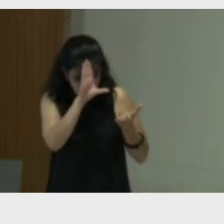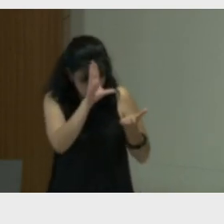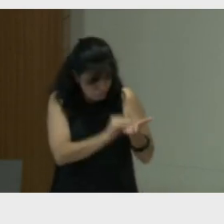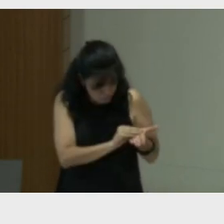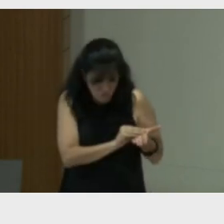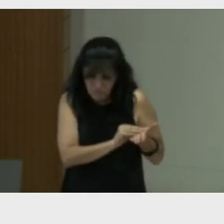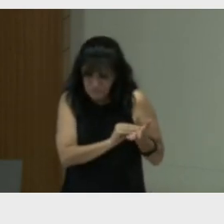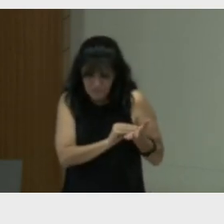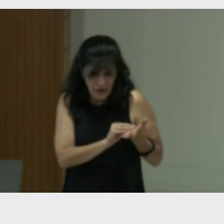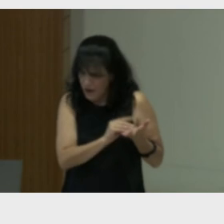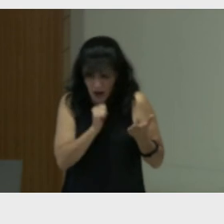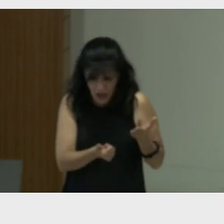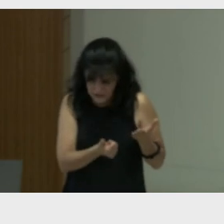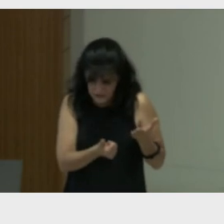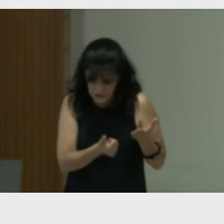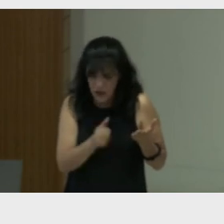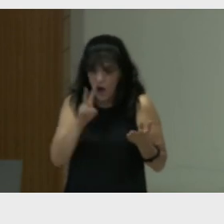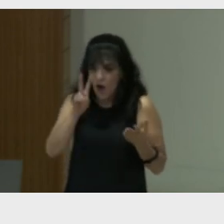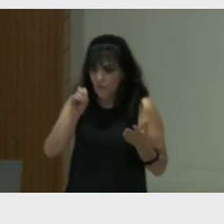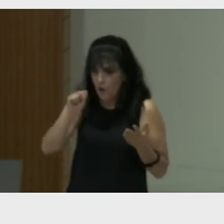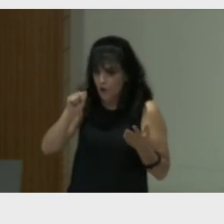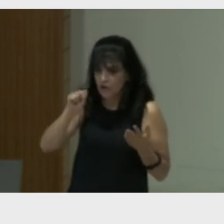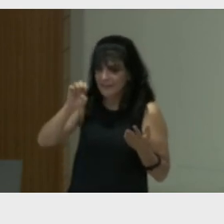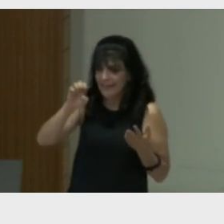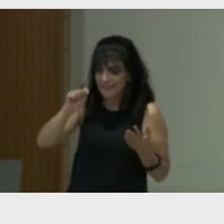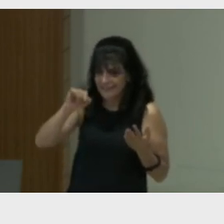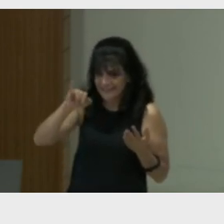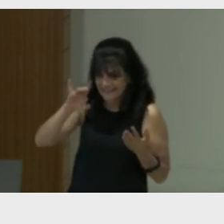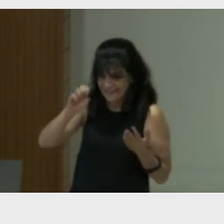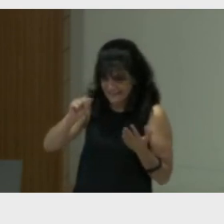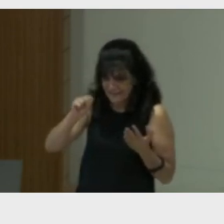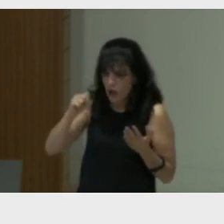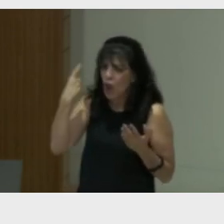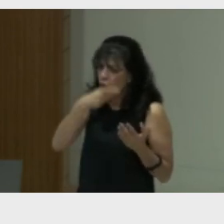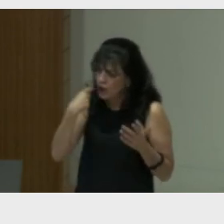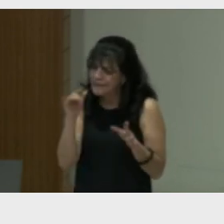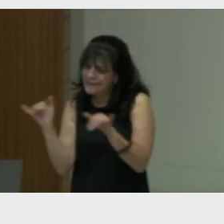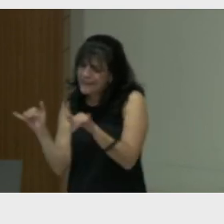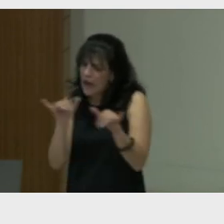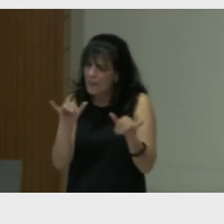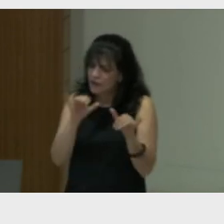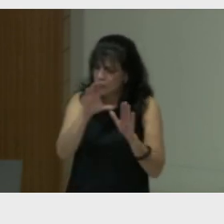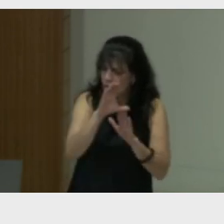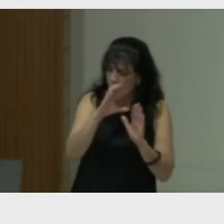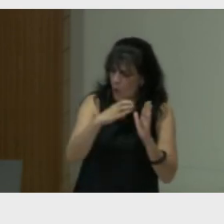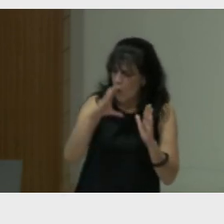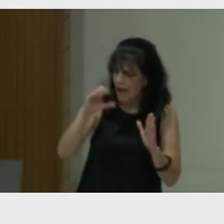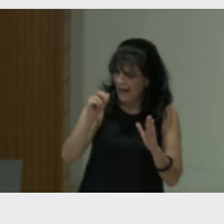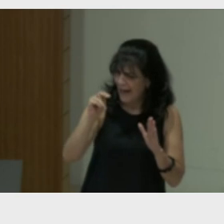At first sight, the Vos estis definition looks similar to the one in the code, because it focuses on inability.